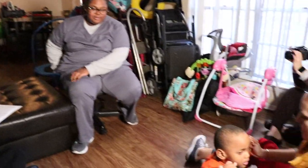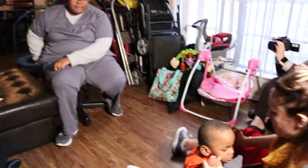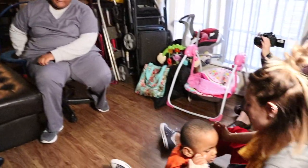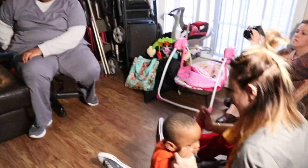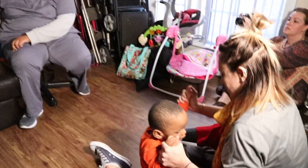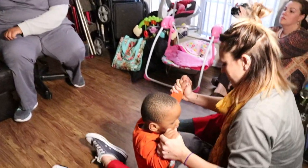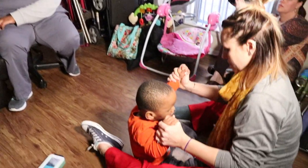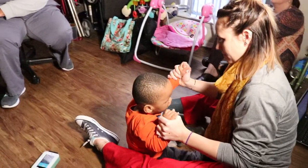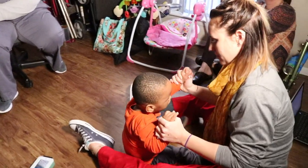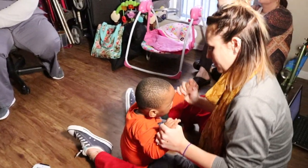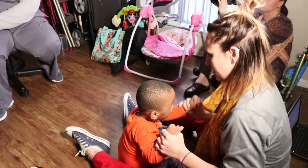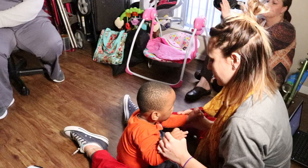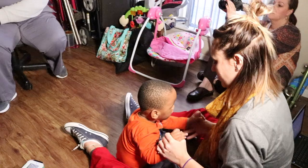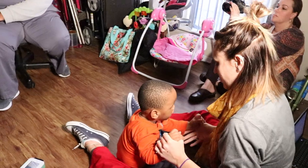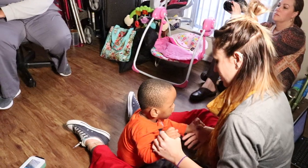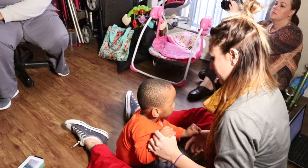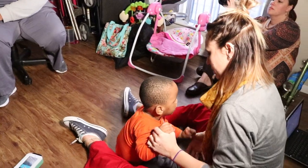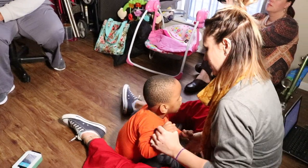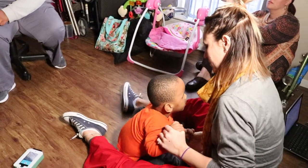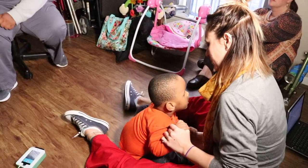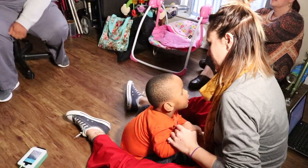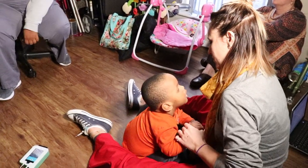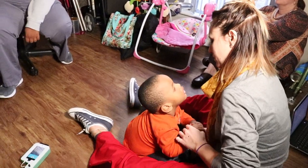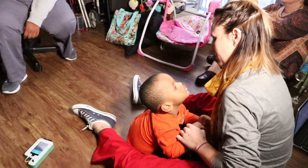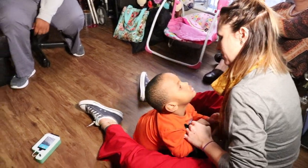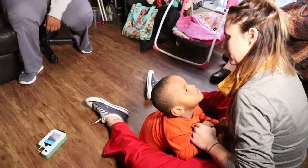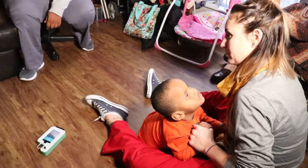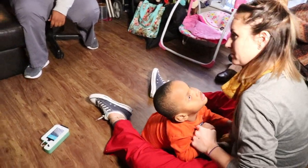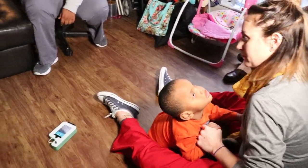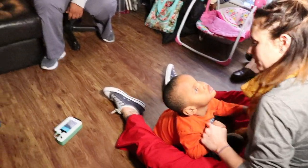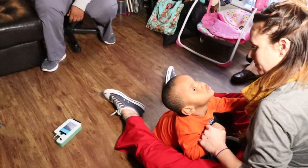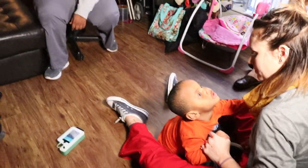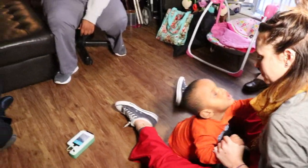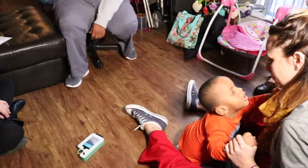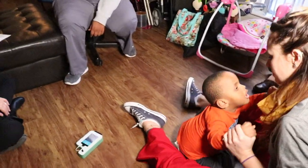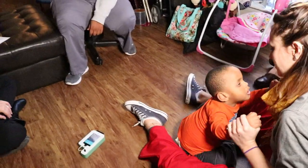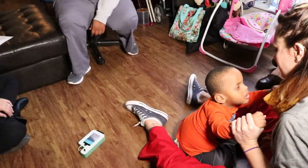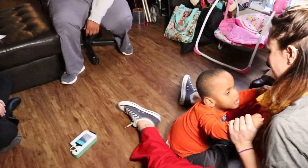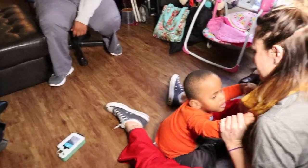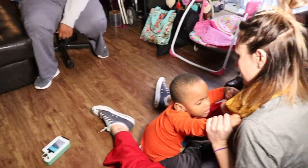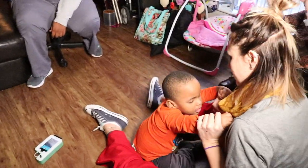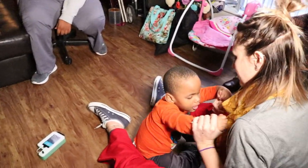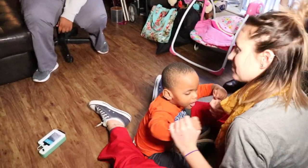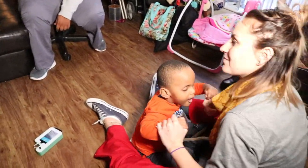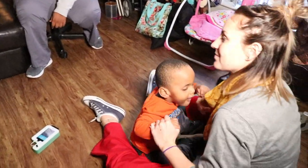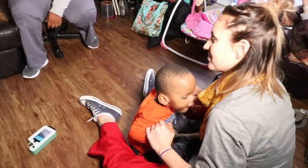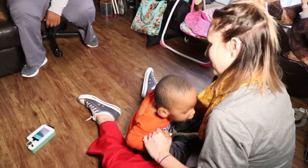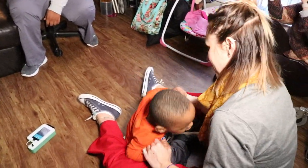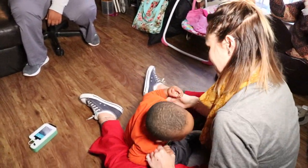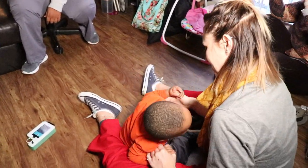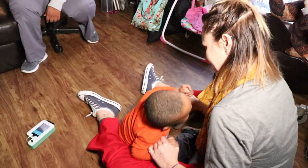Gwenn-Will he attempt to imitate pitch changes? Like if you go "up up up (increasing pitch) Will he try and go "ah ah ah" (increasing pitch)? Yes.